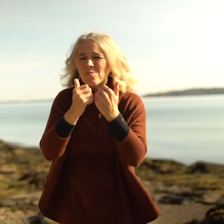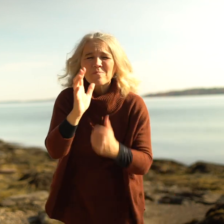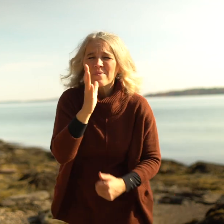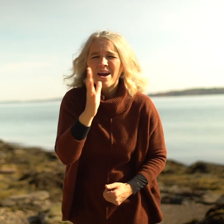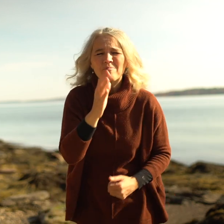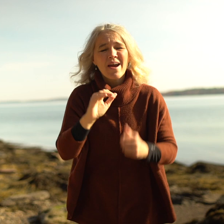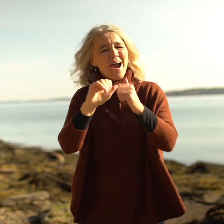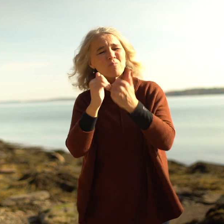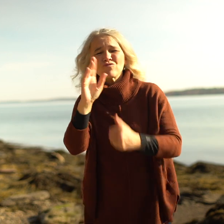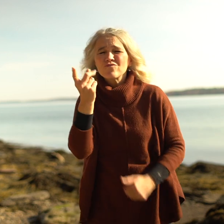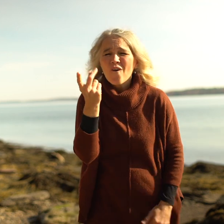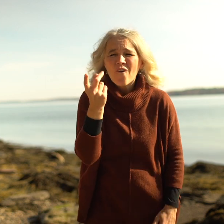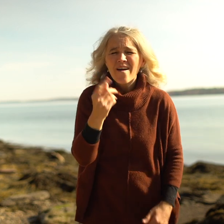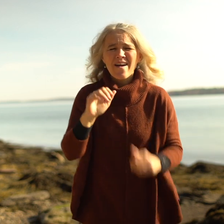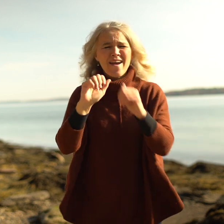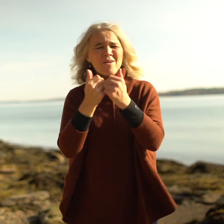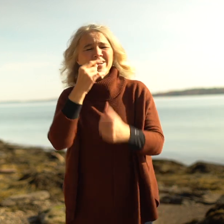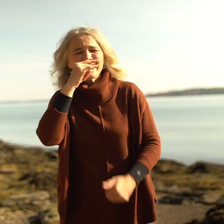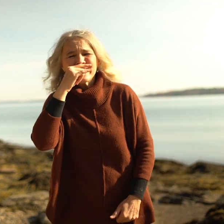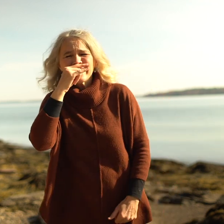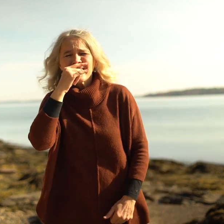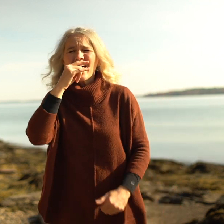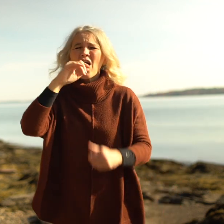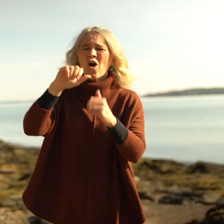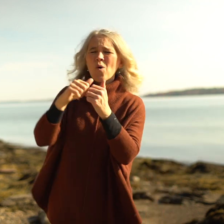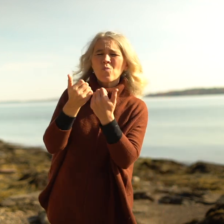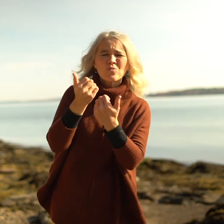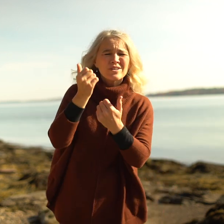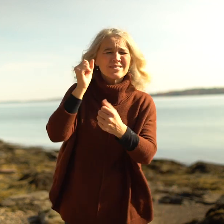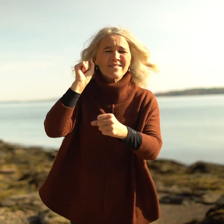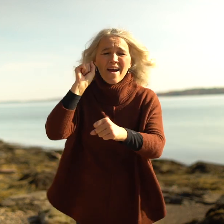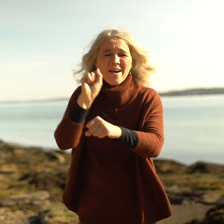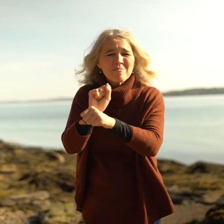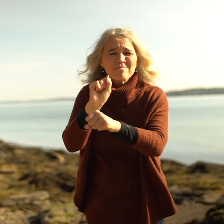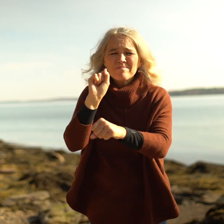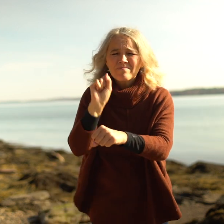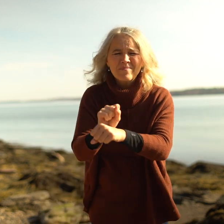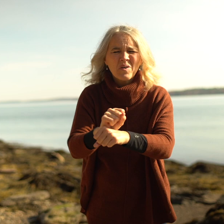How’s your mom? How’s the dog? How’s the kids? How’s your job?